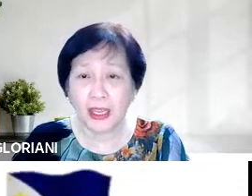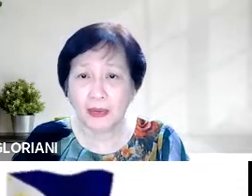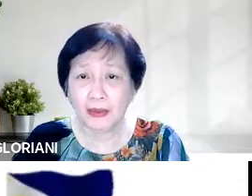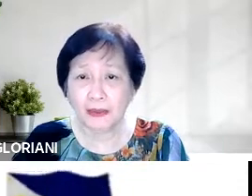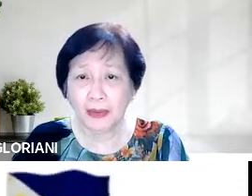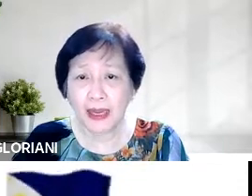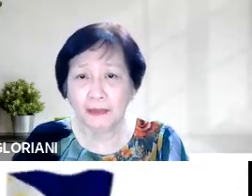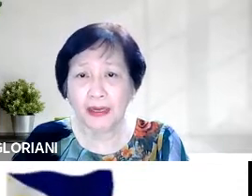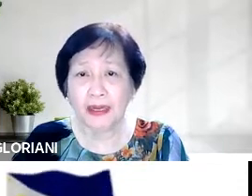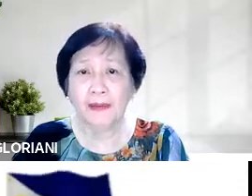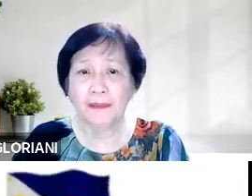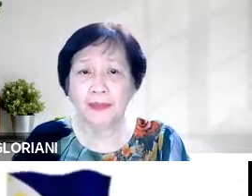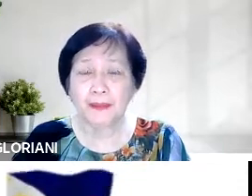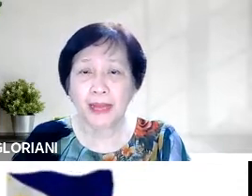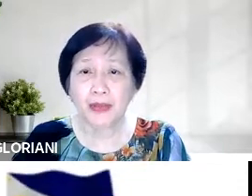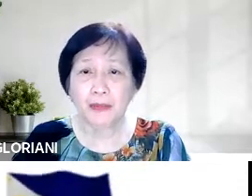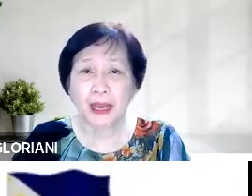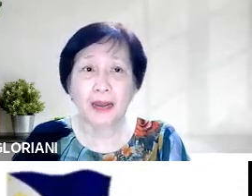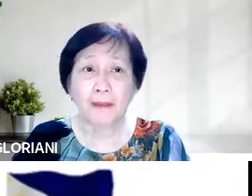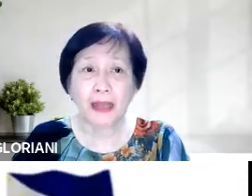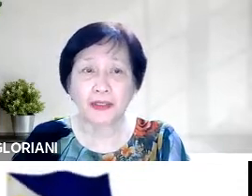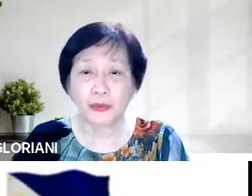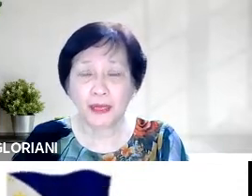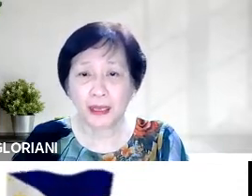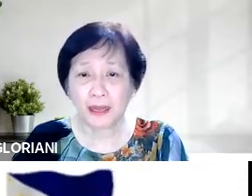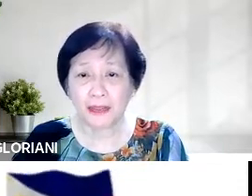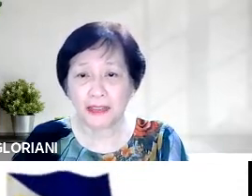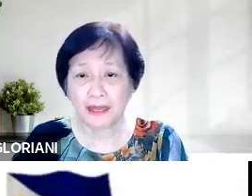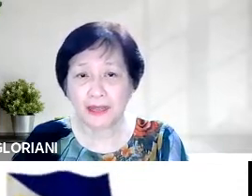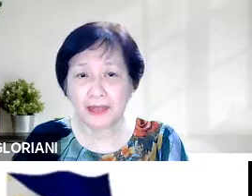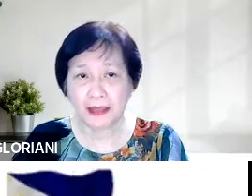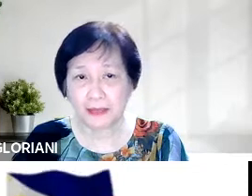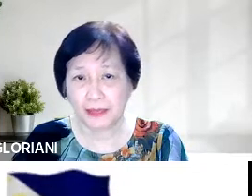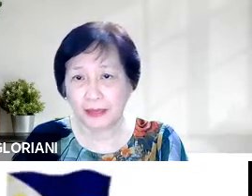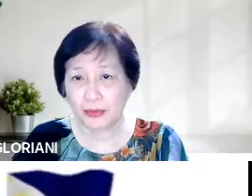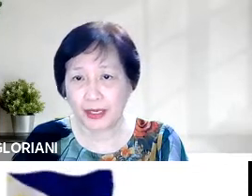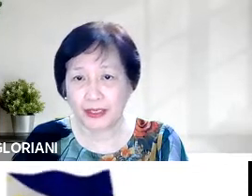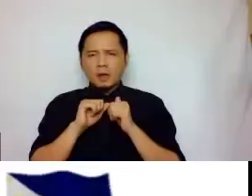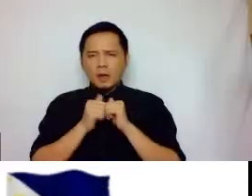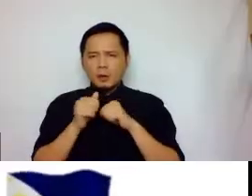So how will these vaccines be used on us?